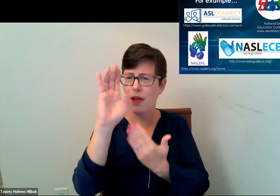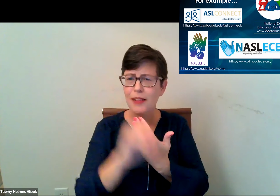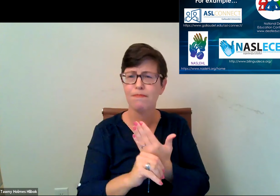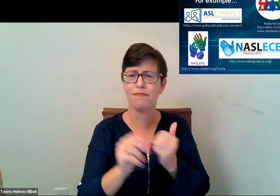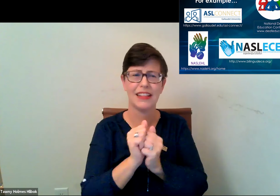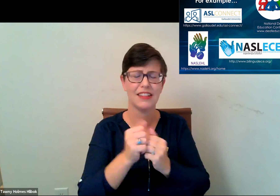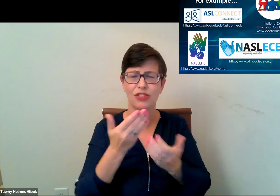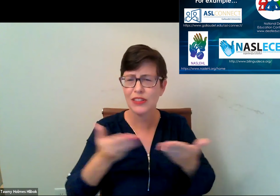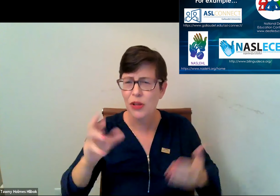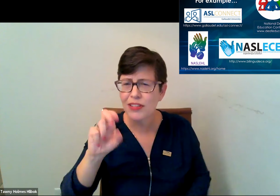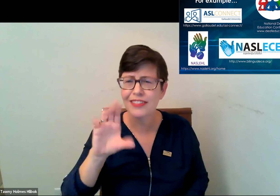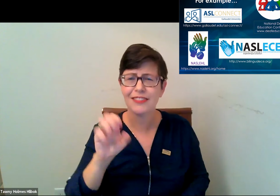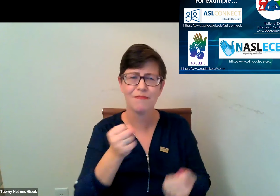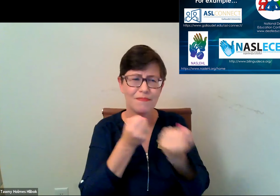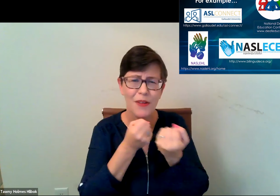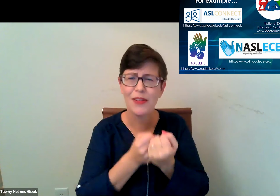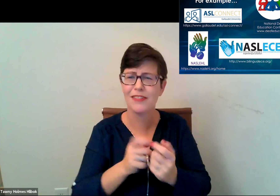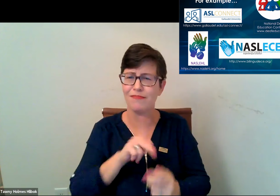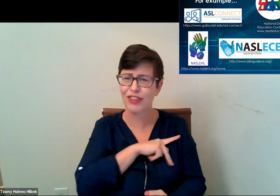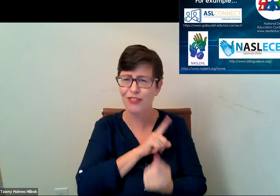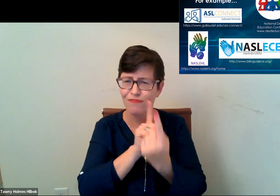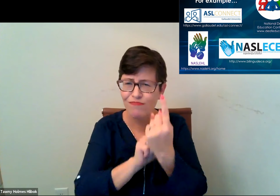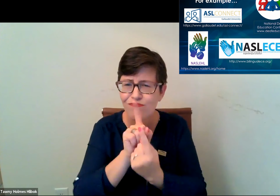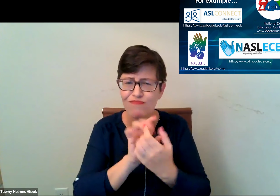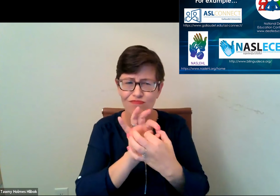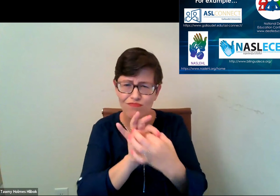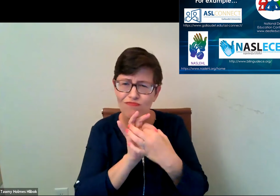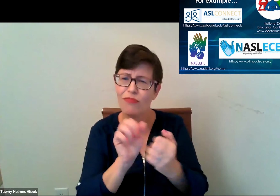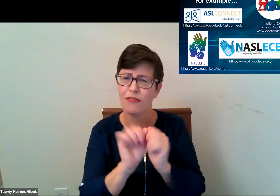resources available very have curricula they have supports they have